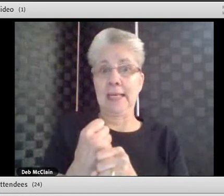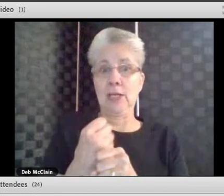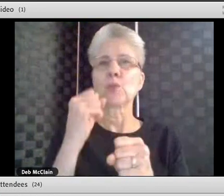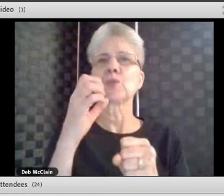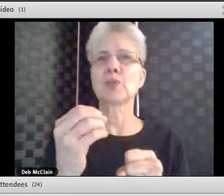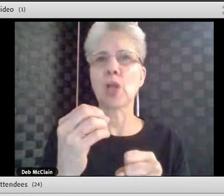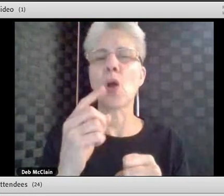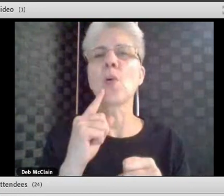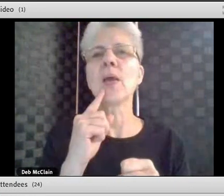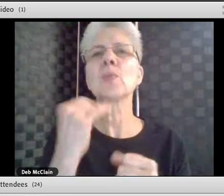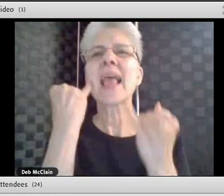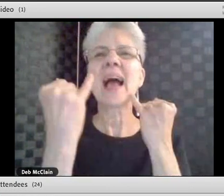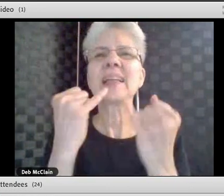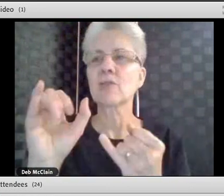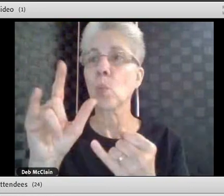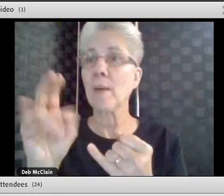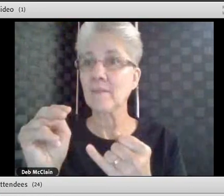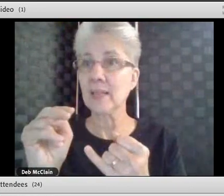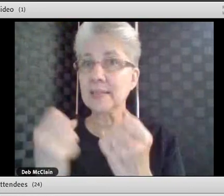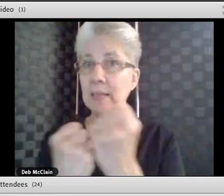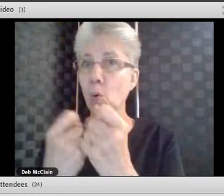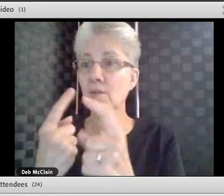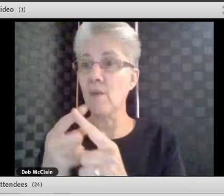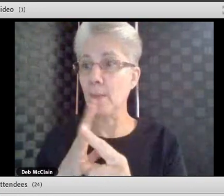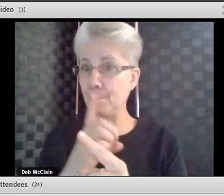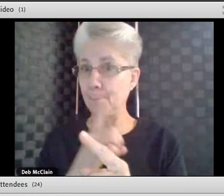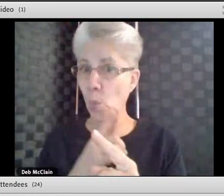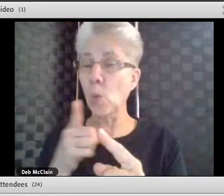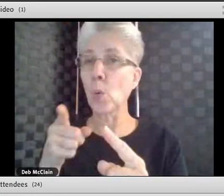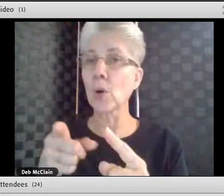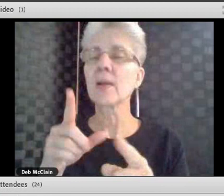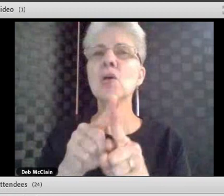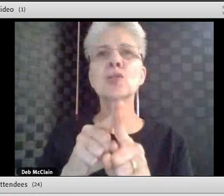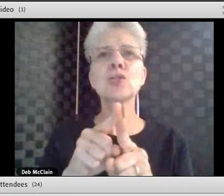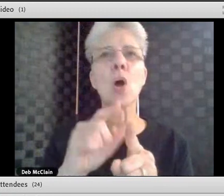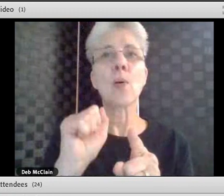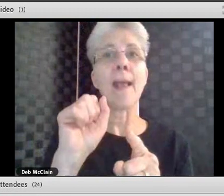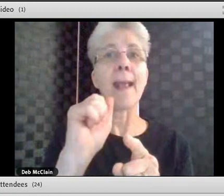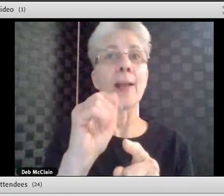before the end of the year, and so it was the idea of SWFLN with support from their board.